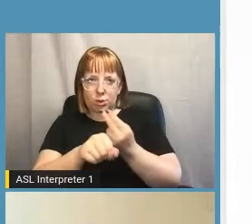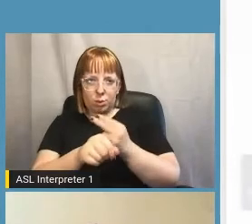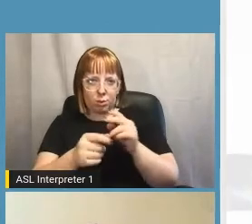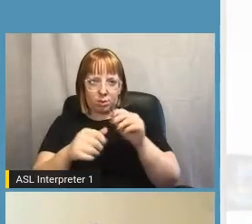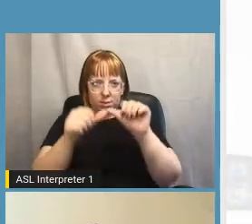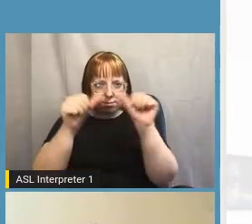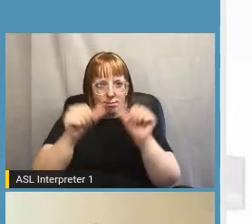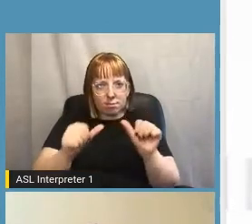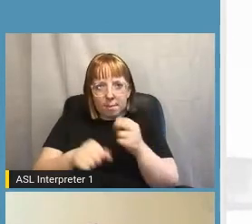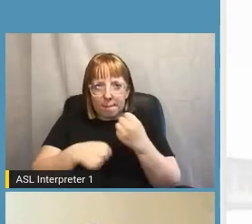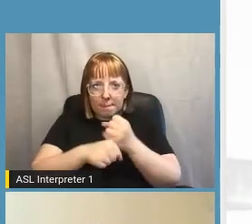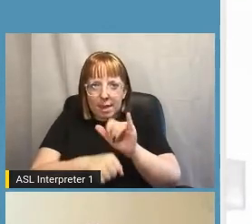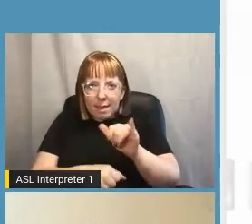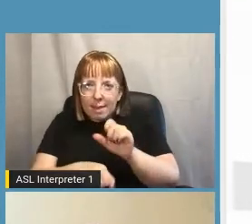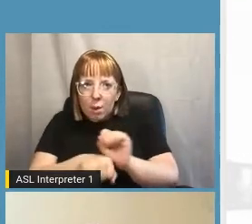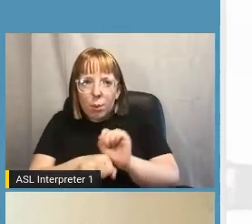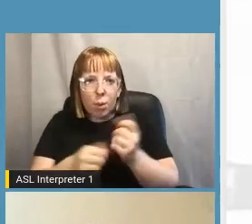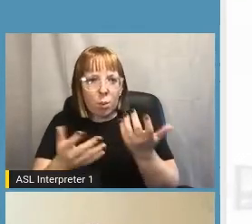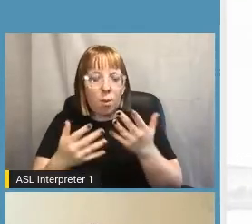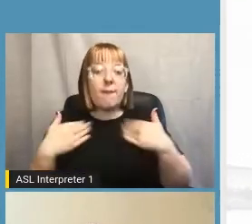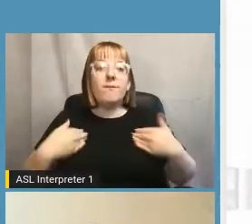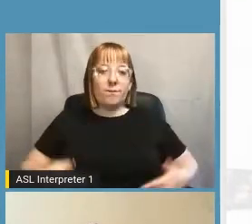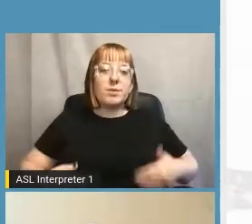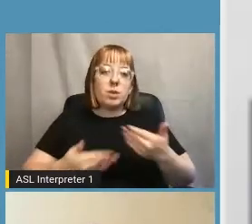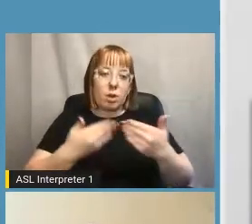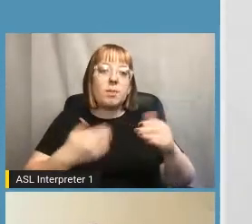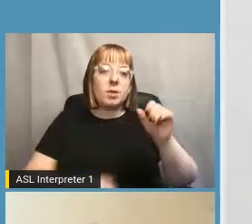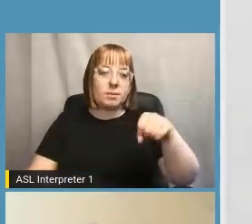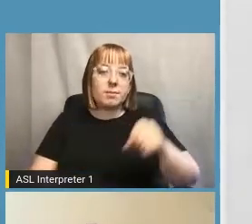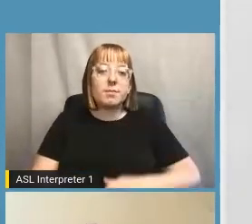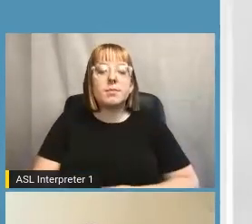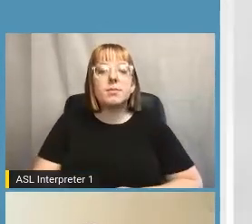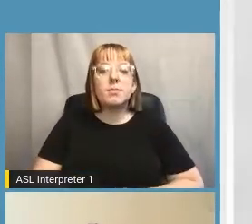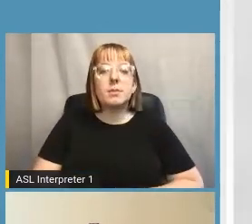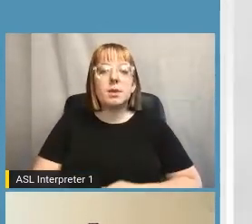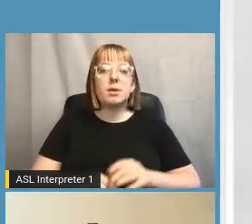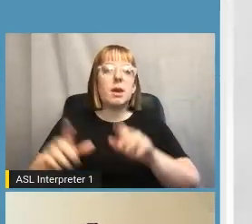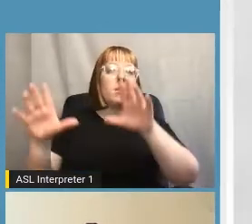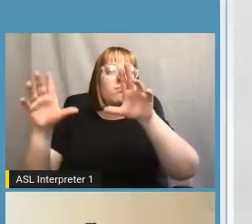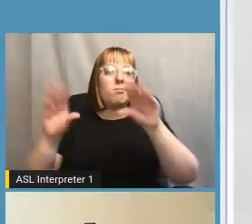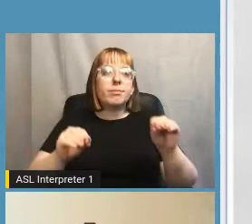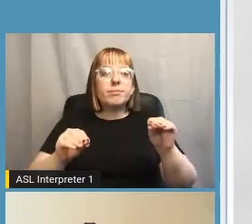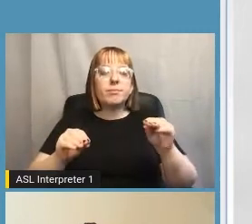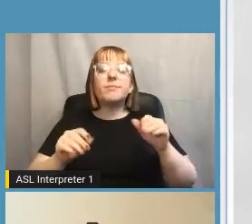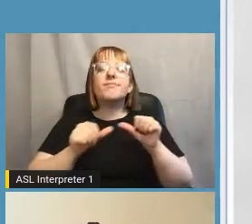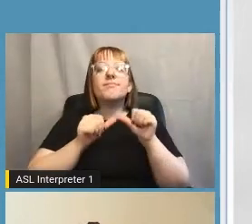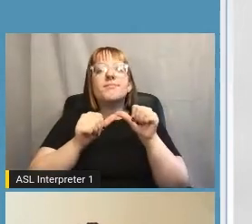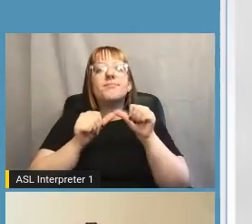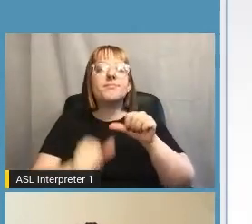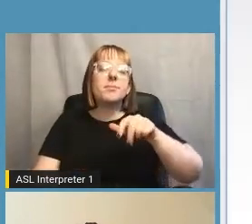and um when you're done with that you can exit that view and continue to uh move around